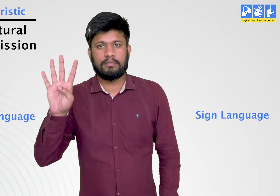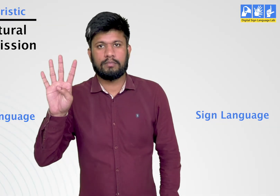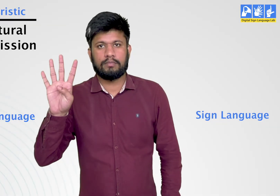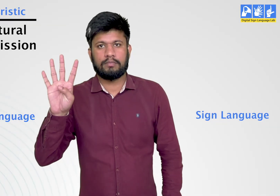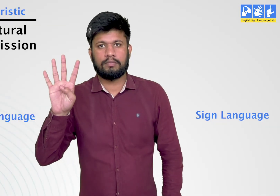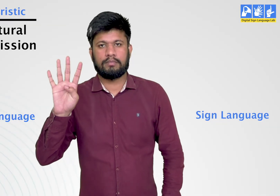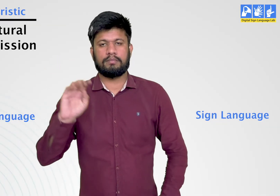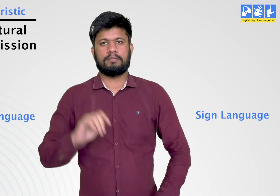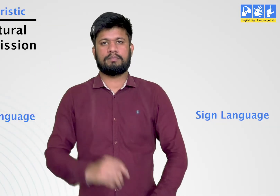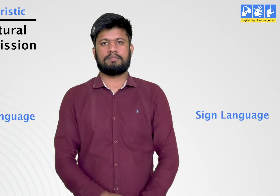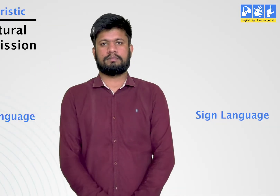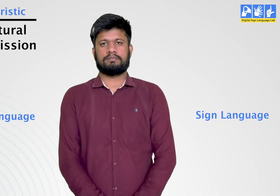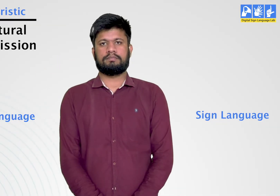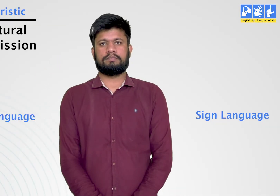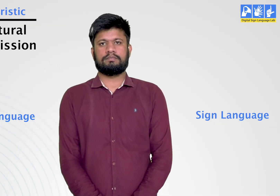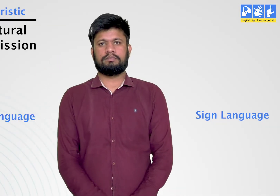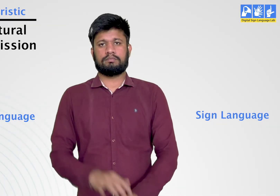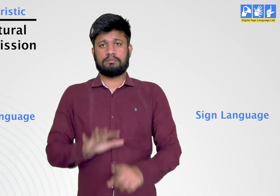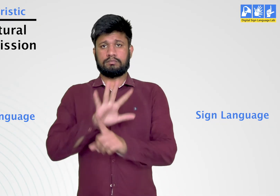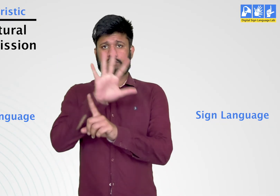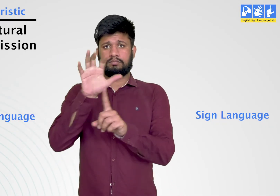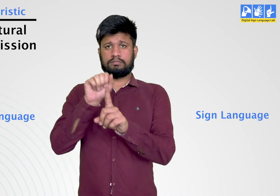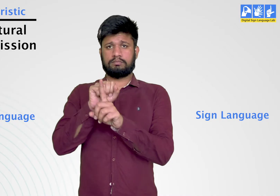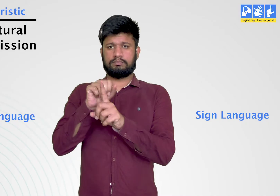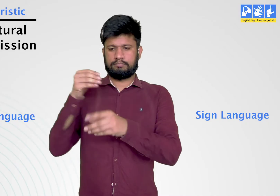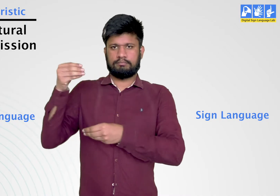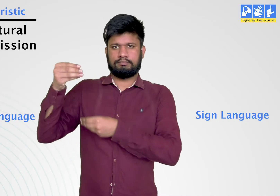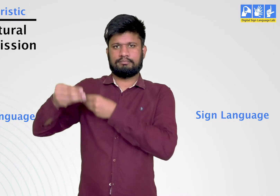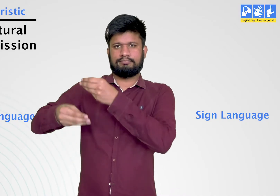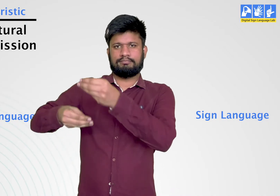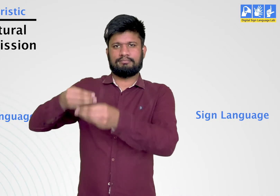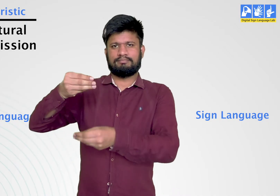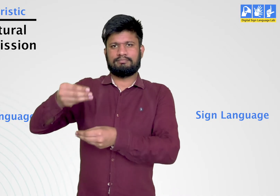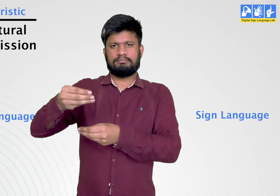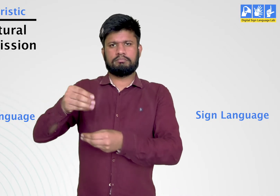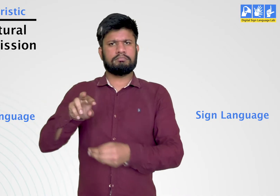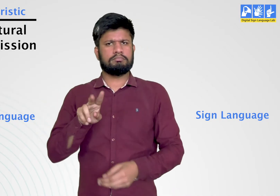Fourth, Cultural Transmission.